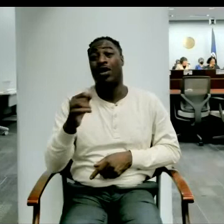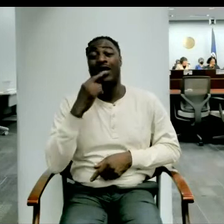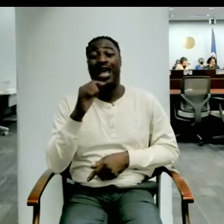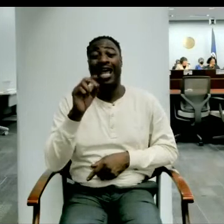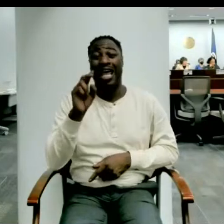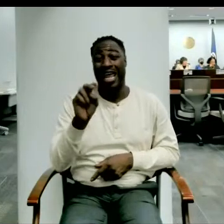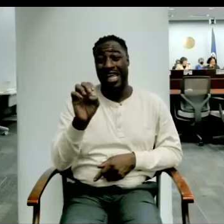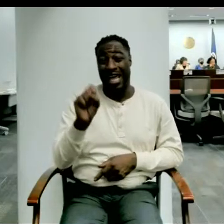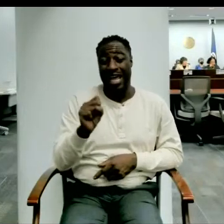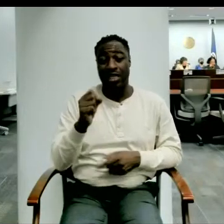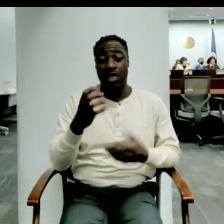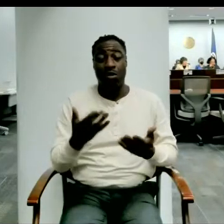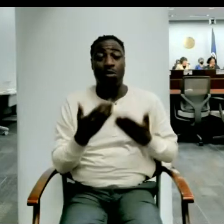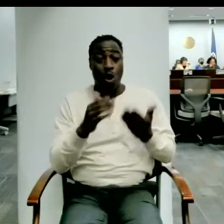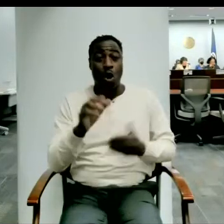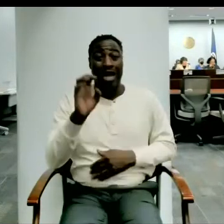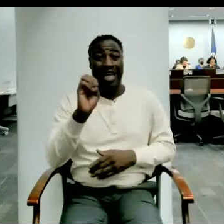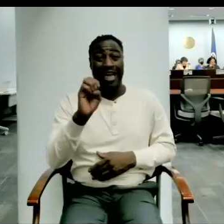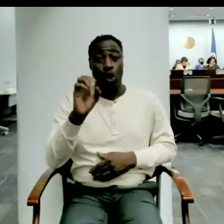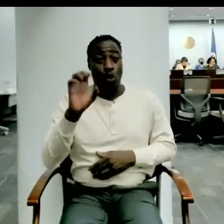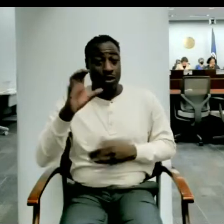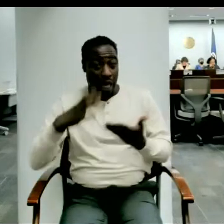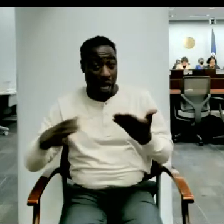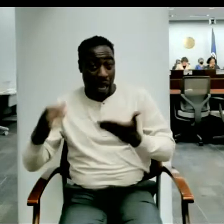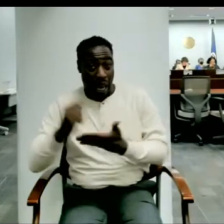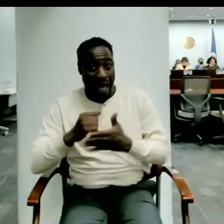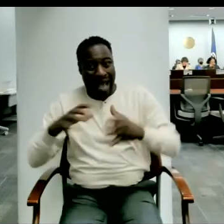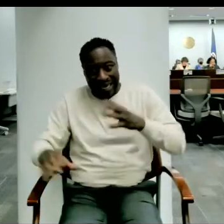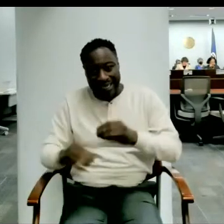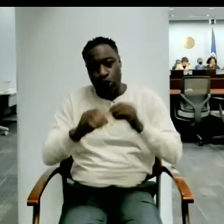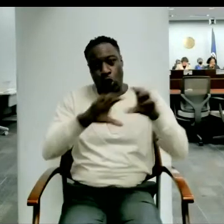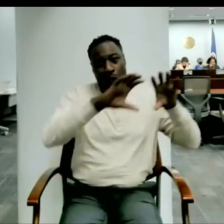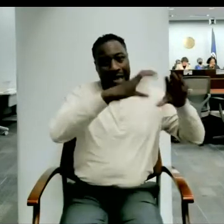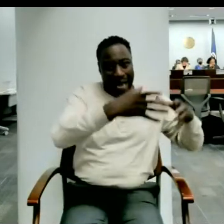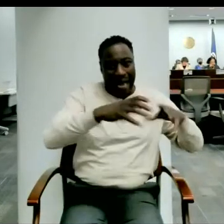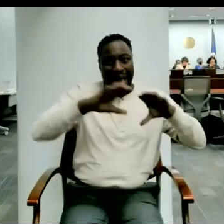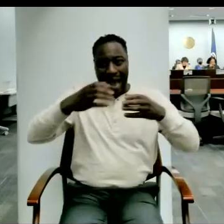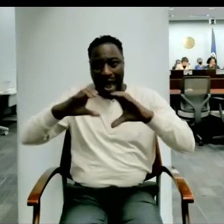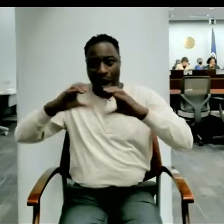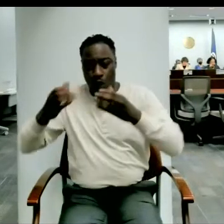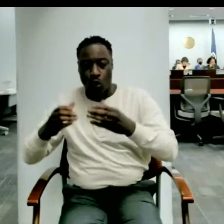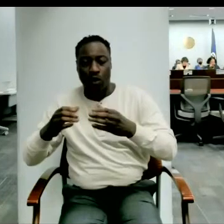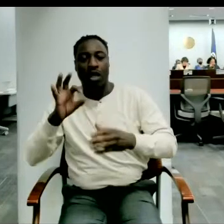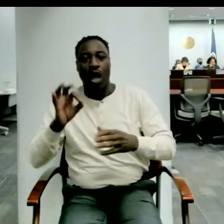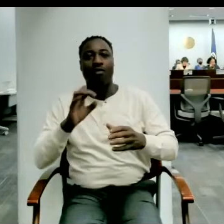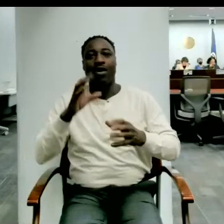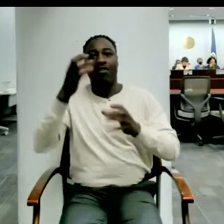EEOC collect um additional categories of information before the nation's employees